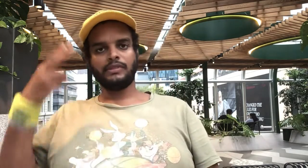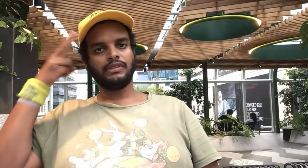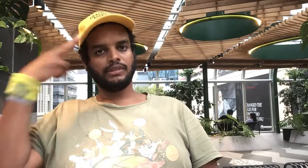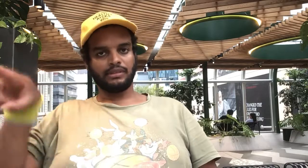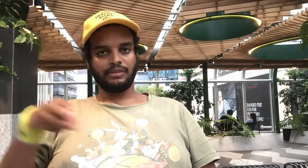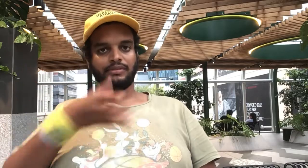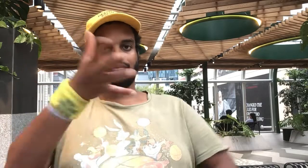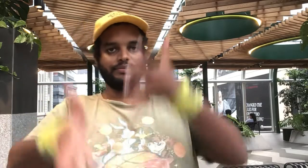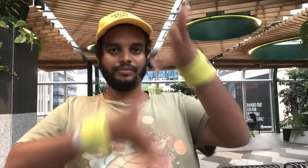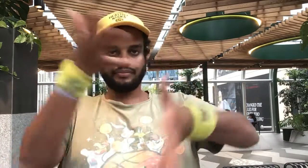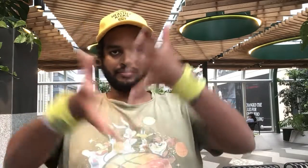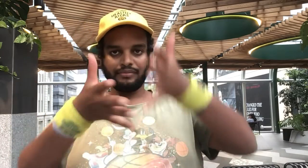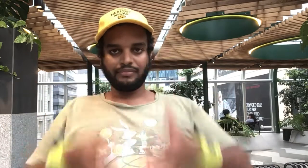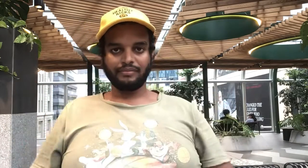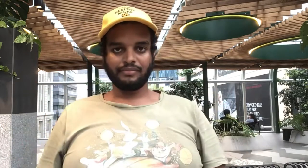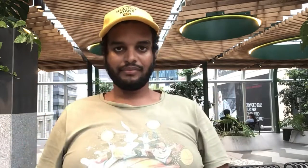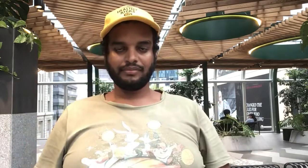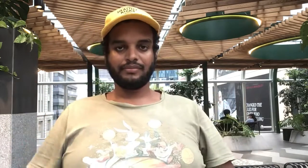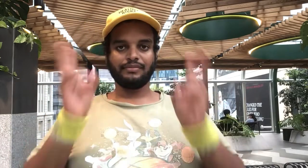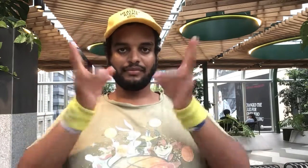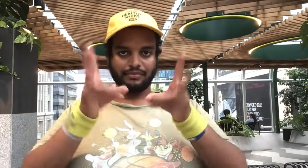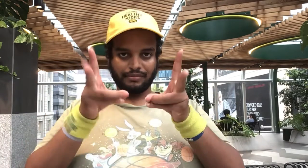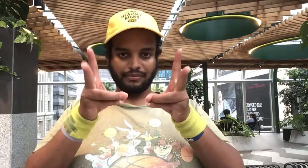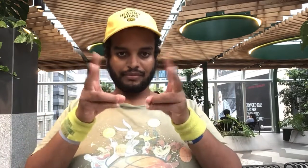( SIGN NAME ) ( IBRAHIM SIGN )